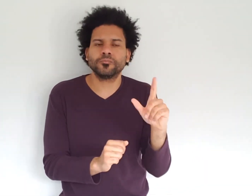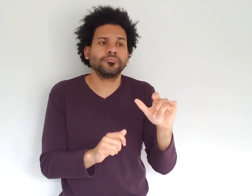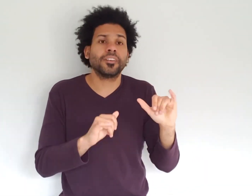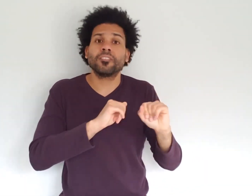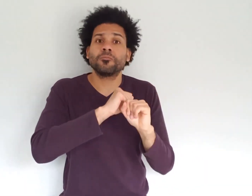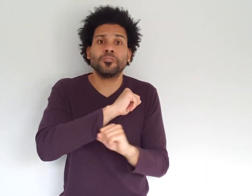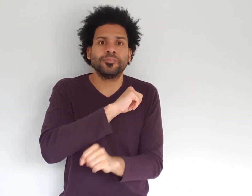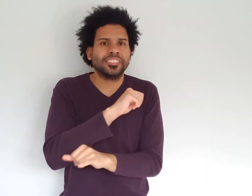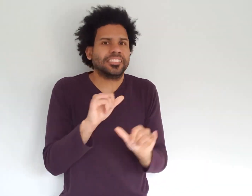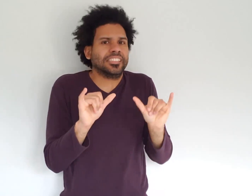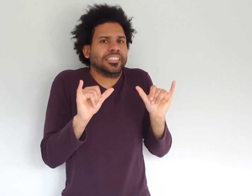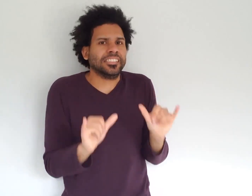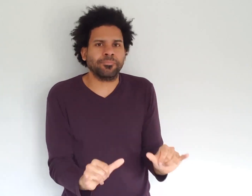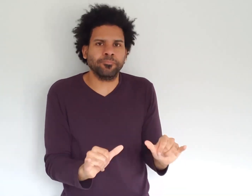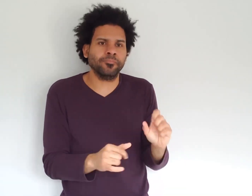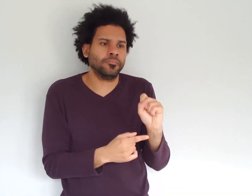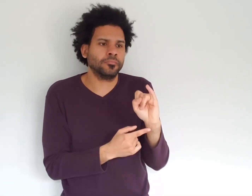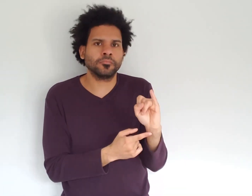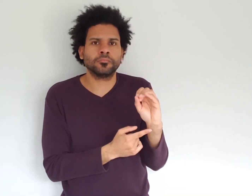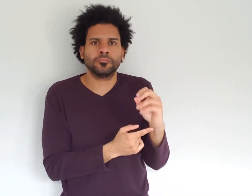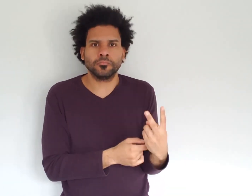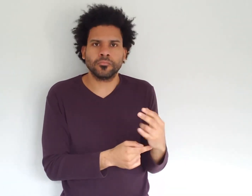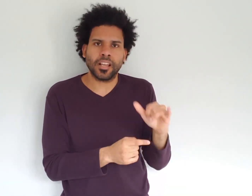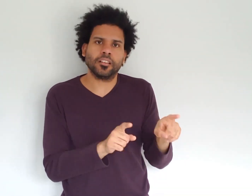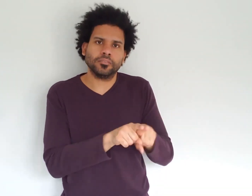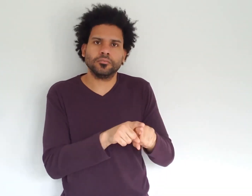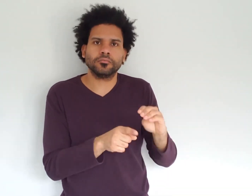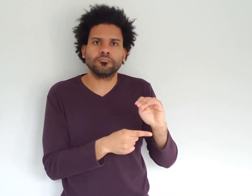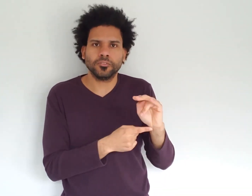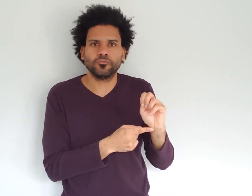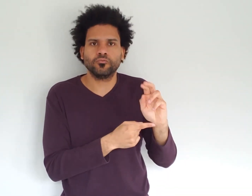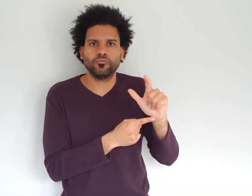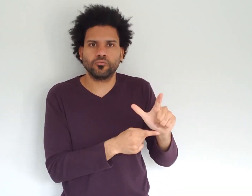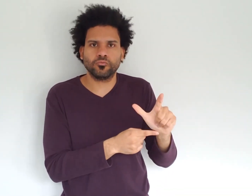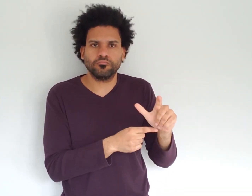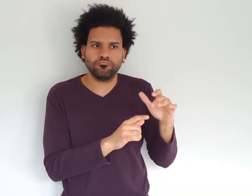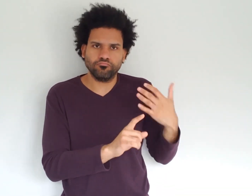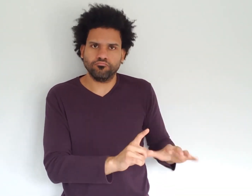The chemical composition of quartz fundamentally remains the same. SiO2 remains labeled mineral.